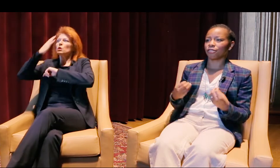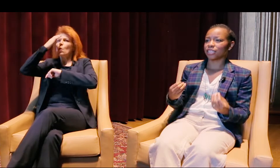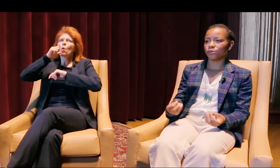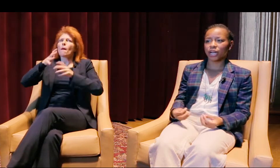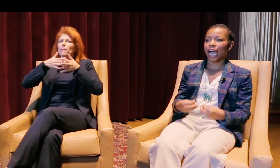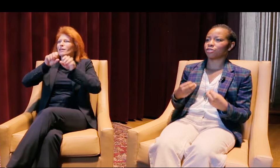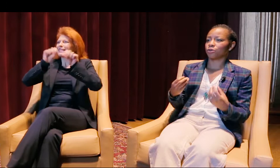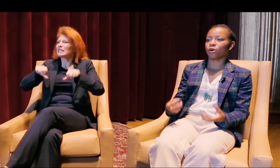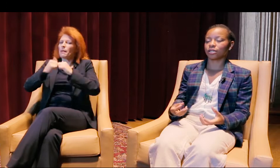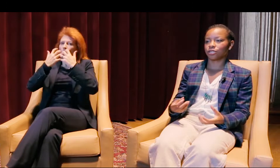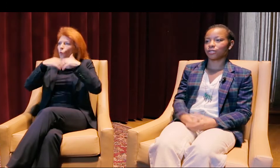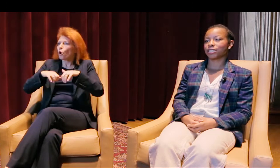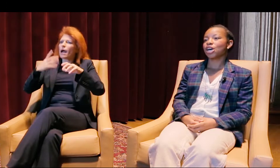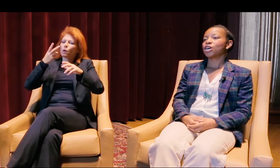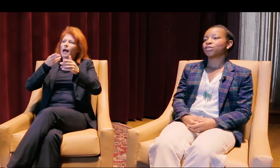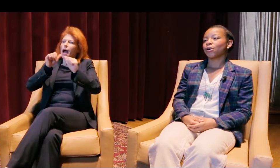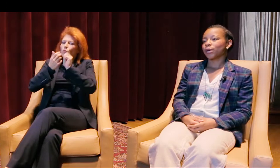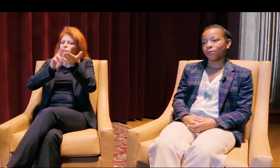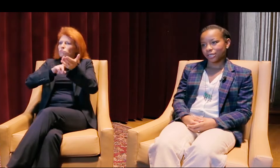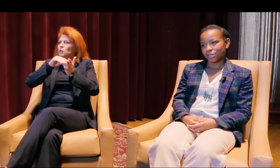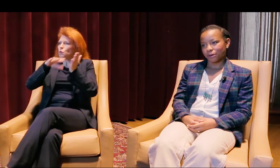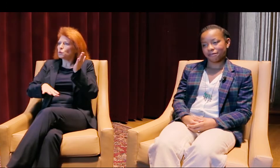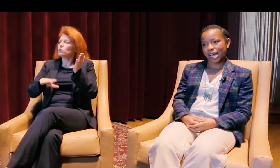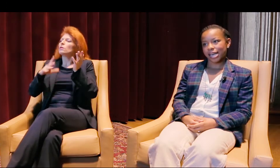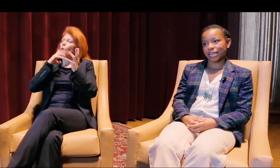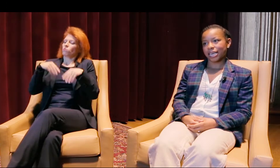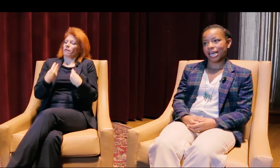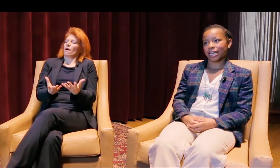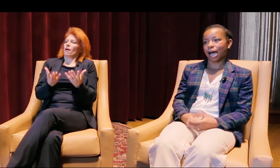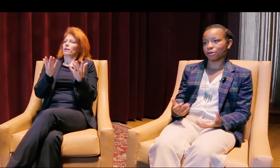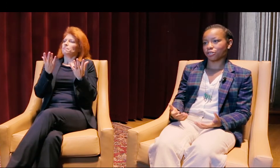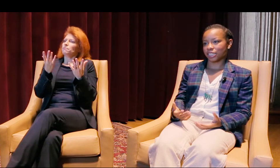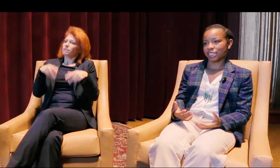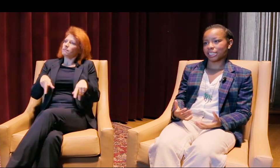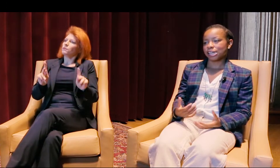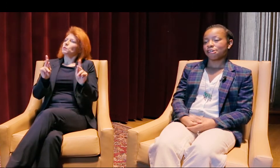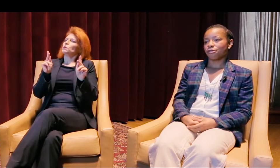how things work, how to enroll the students, so we want to provide an opportunity for all